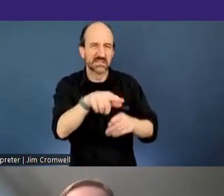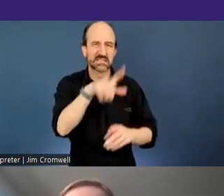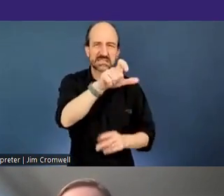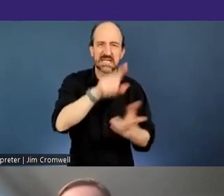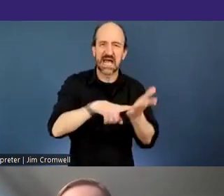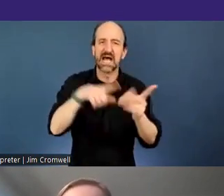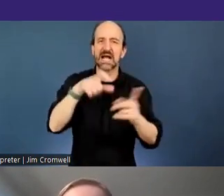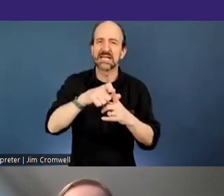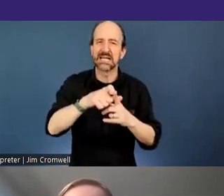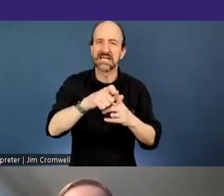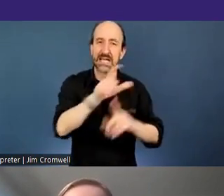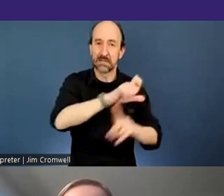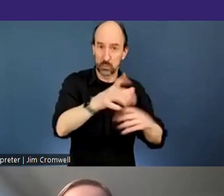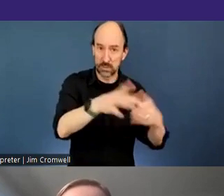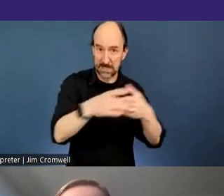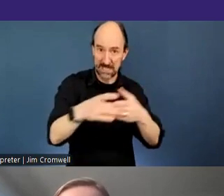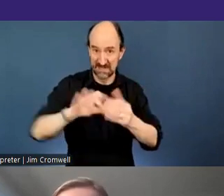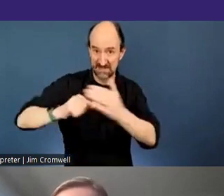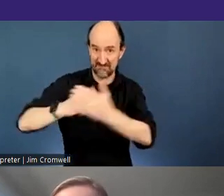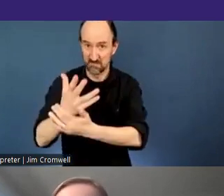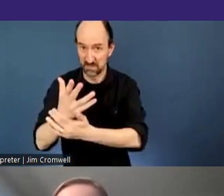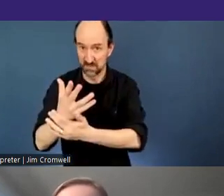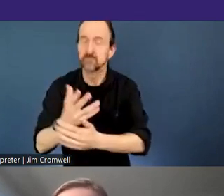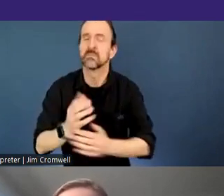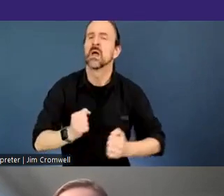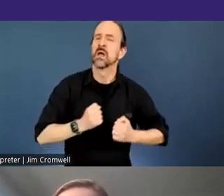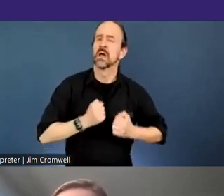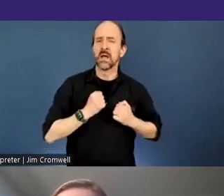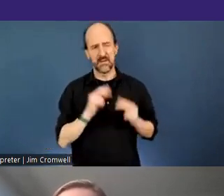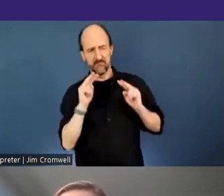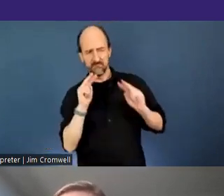development, from our perspective, is an approach to development